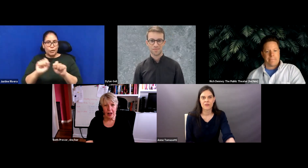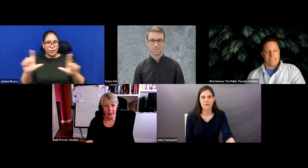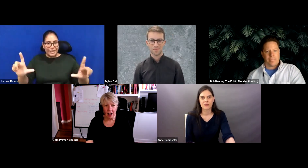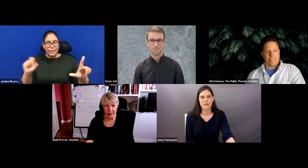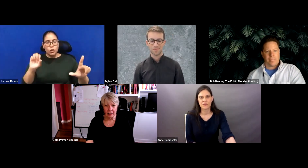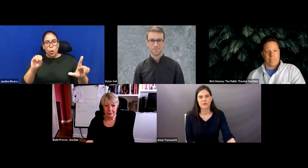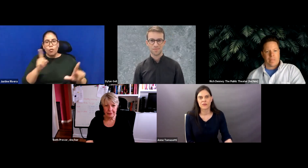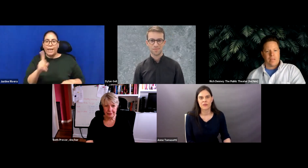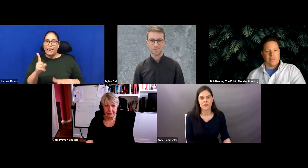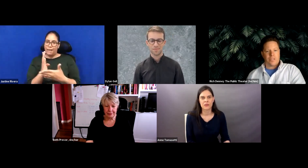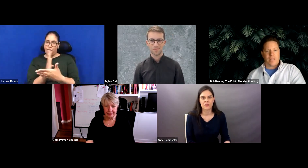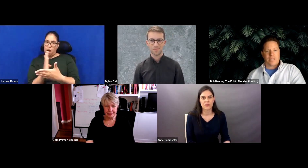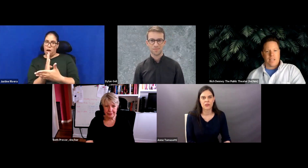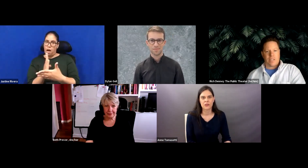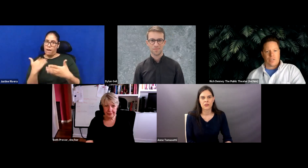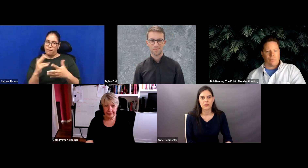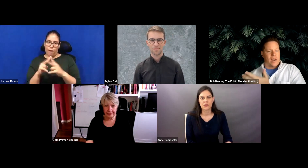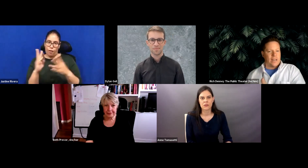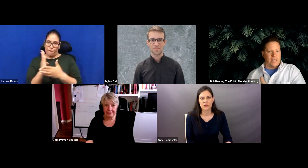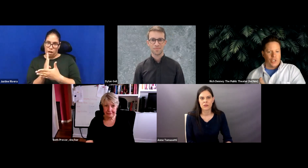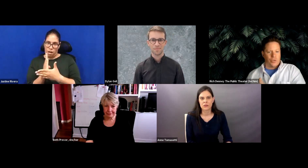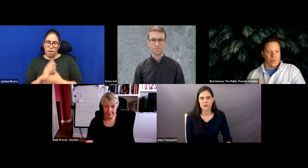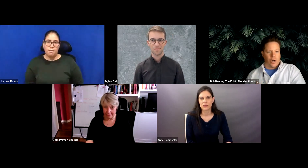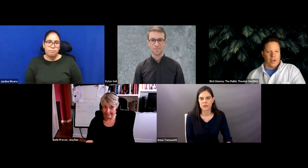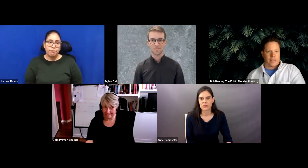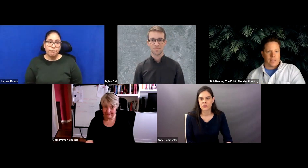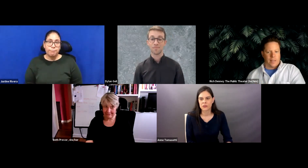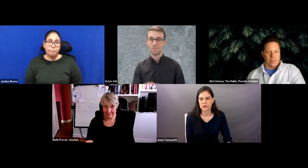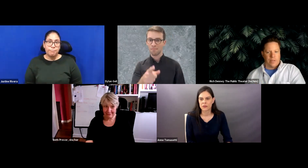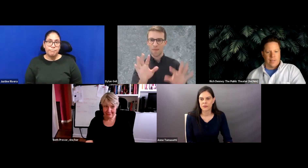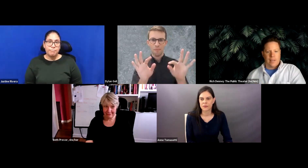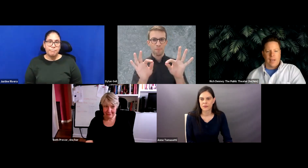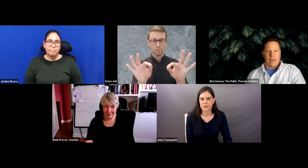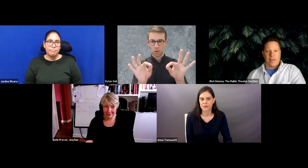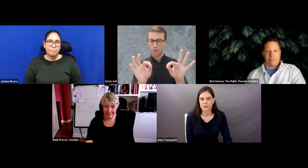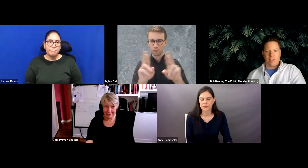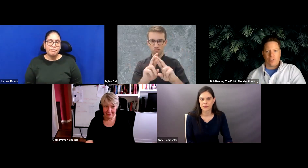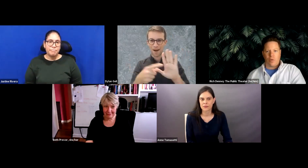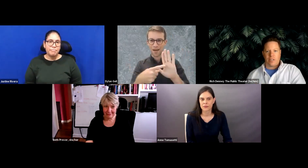fine line. So that's gonna take us right into our next clip. Going to